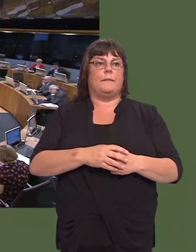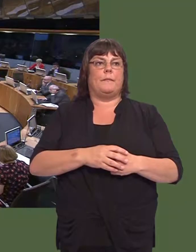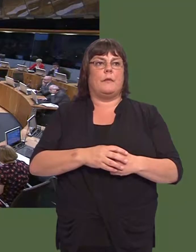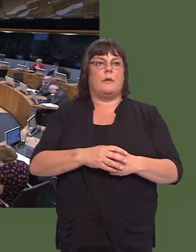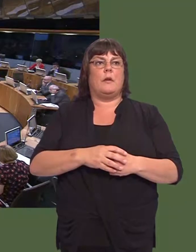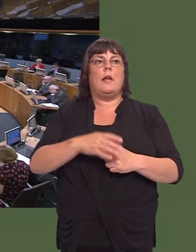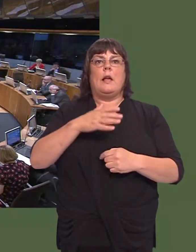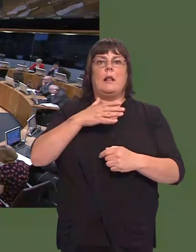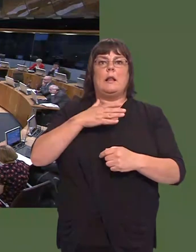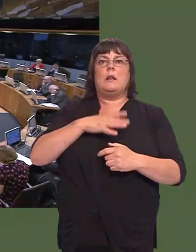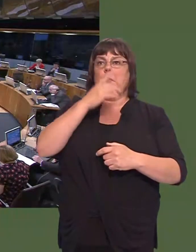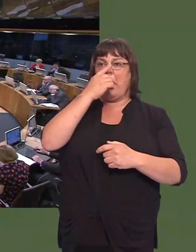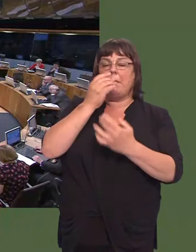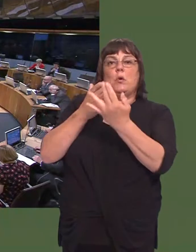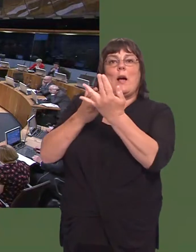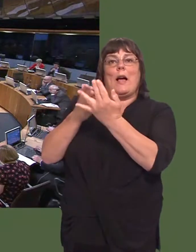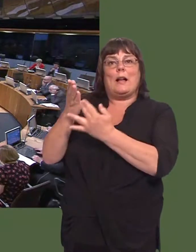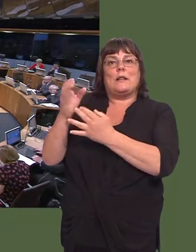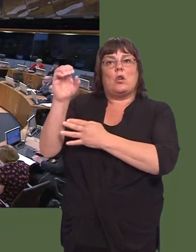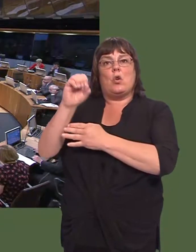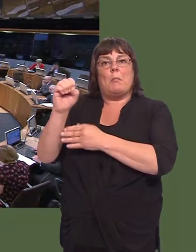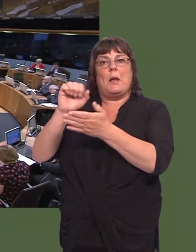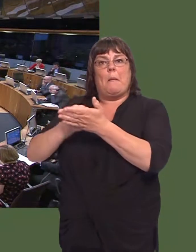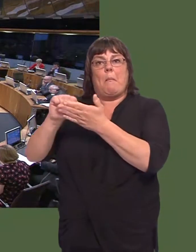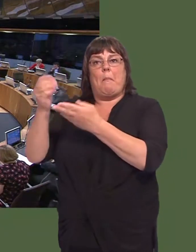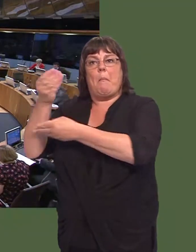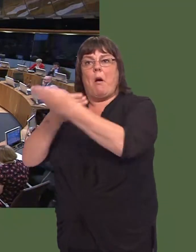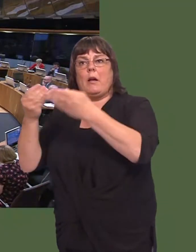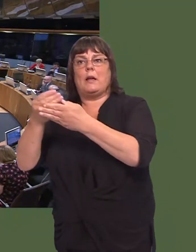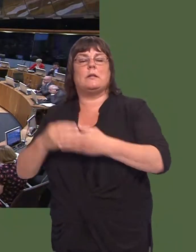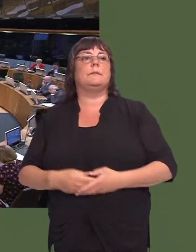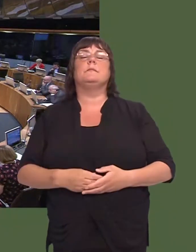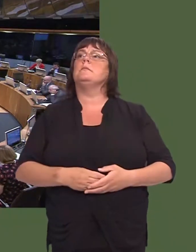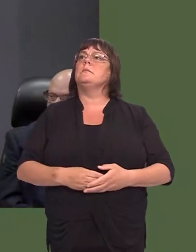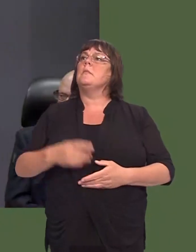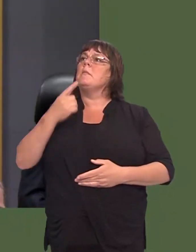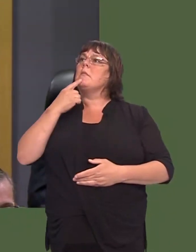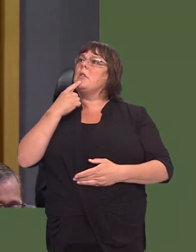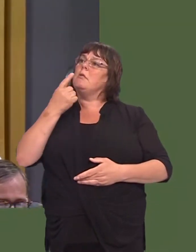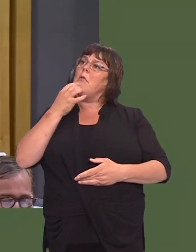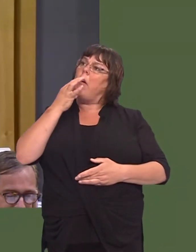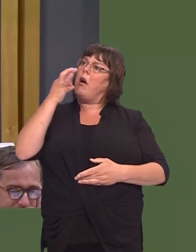Janet Finch-Saunders: 5. Will the First Minister make a statement on the health service in Wales? OAQ(5)0634(FM) Carwyn Jones: Our priority for the health